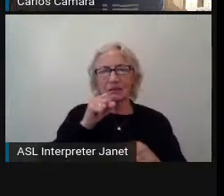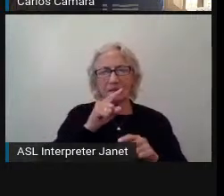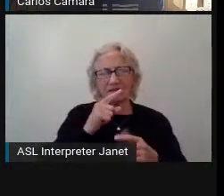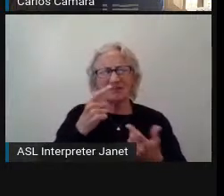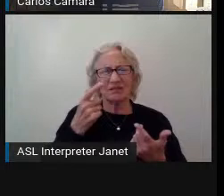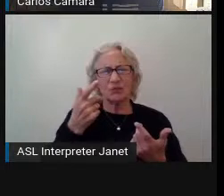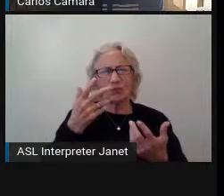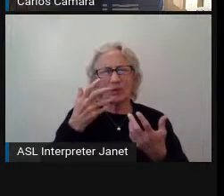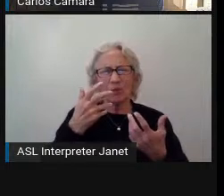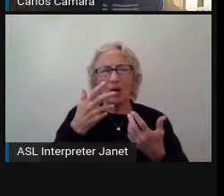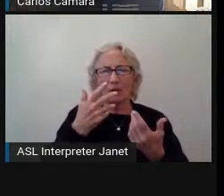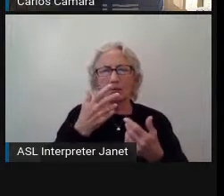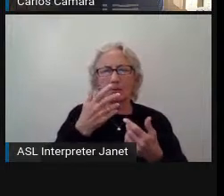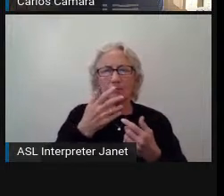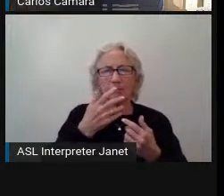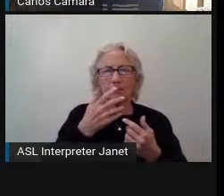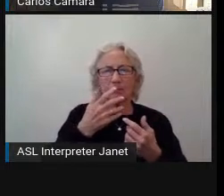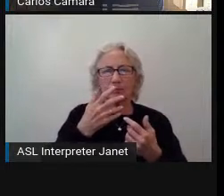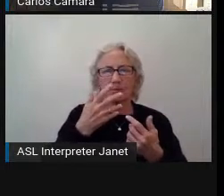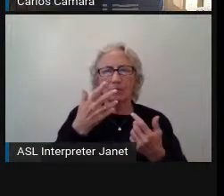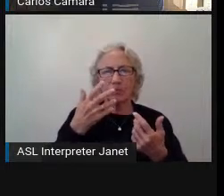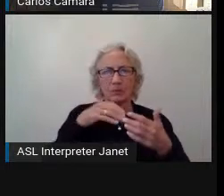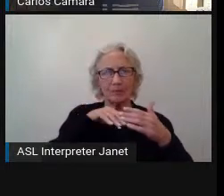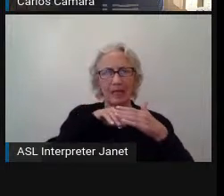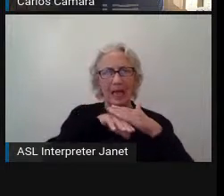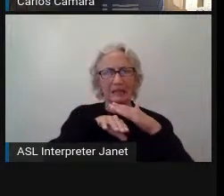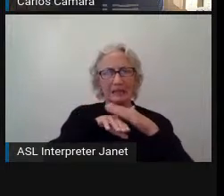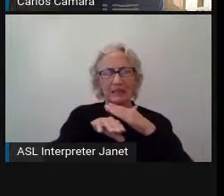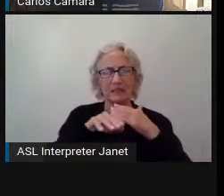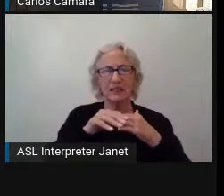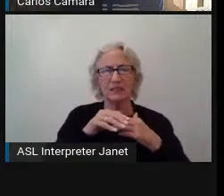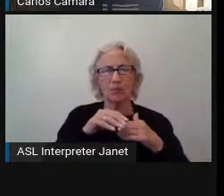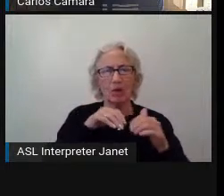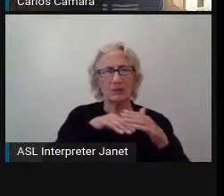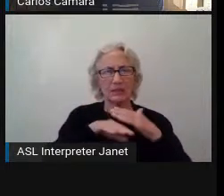to P SR 12. When